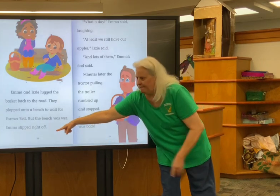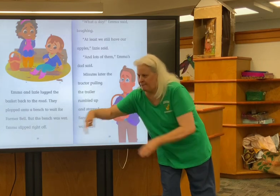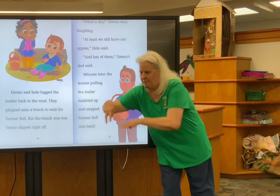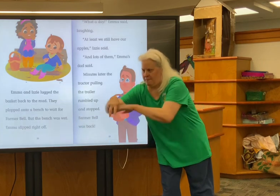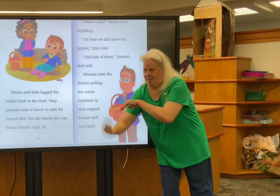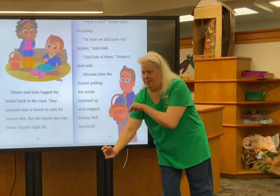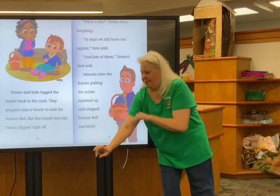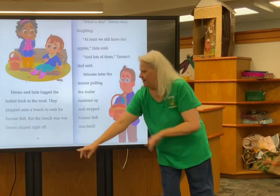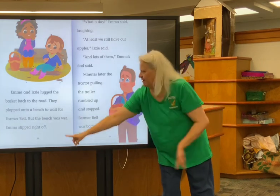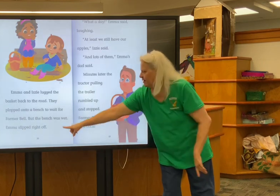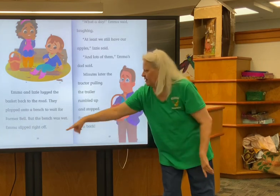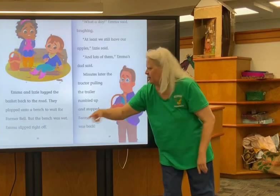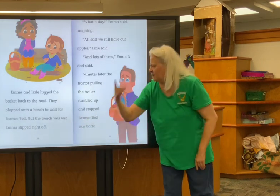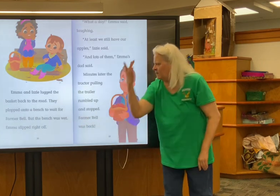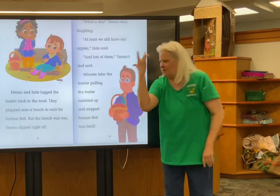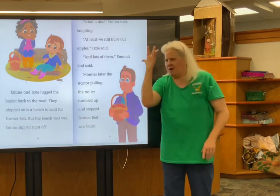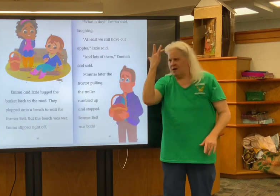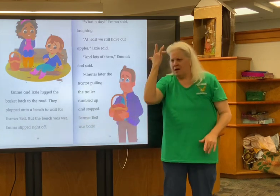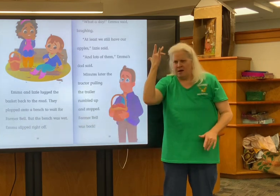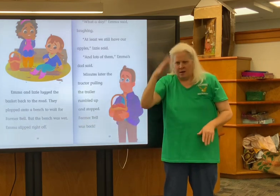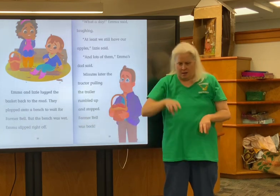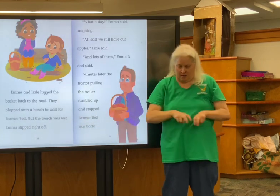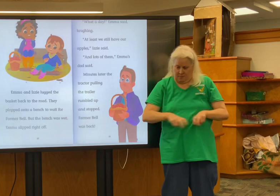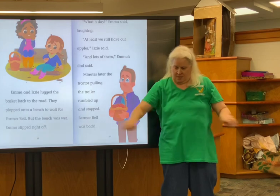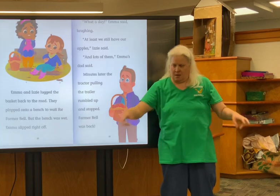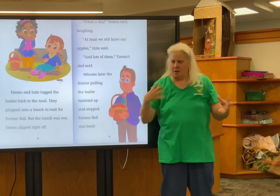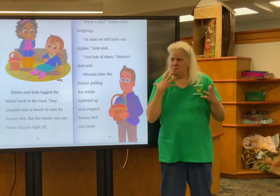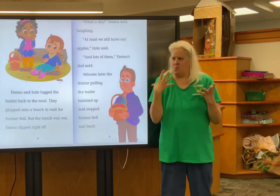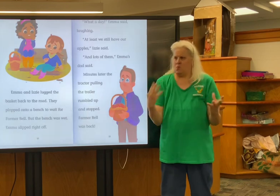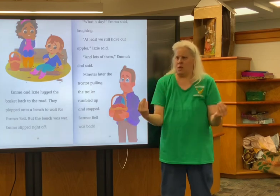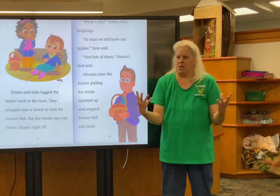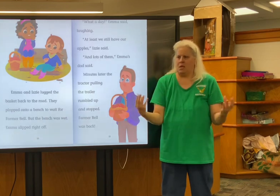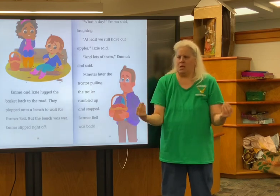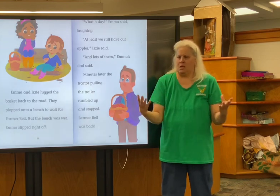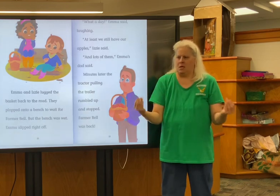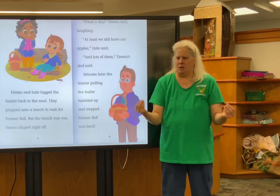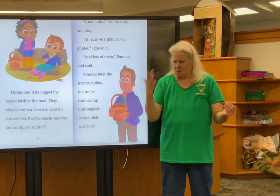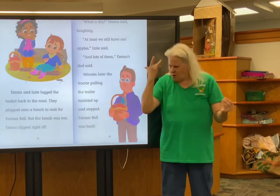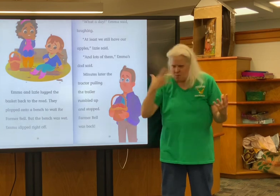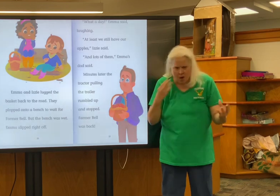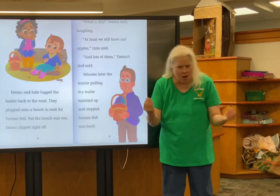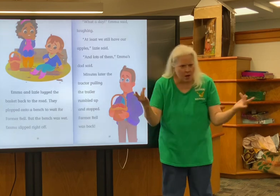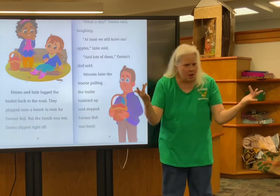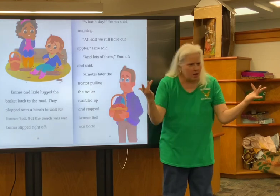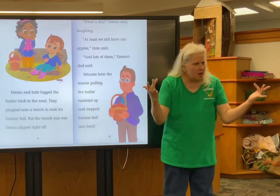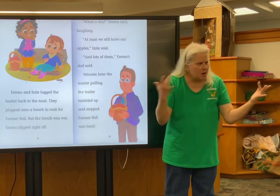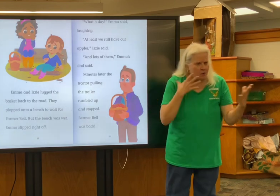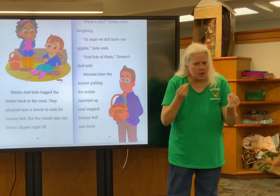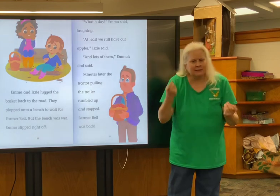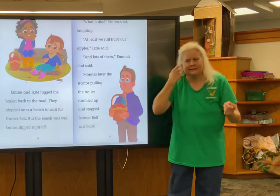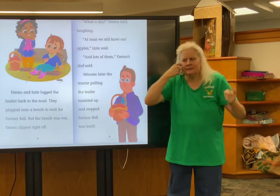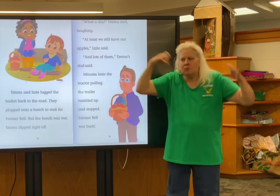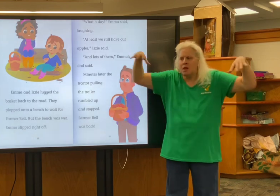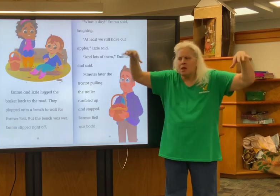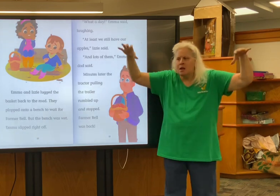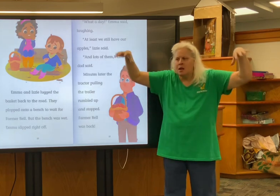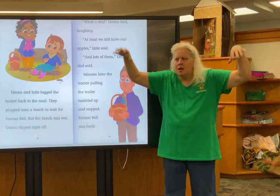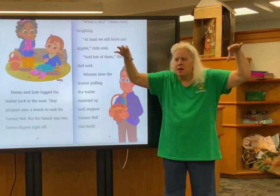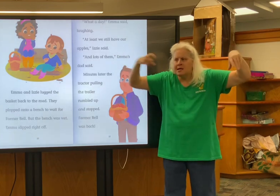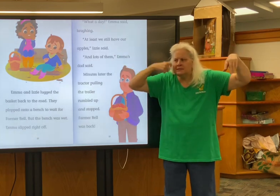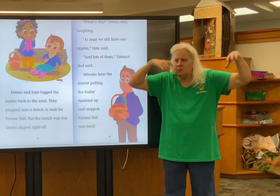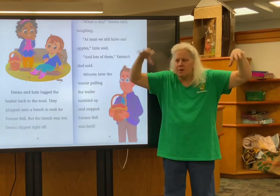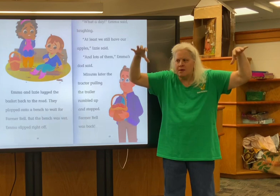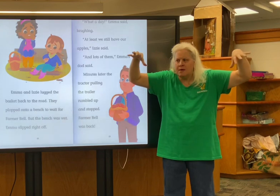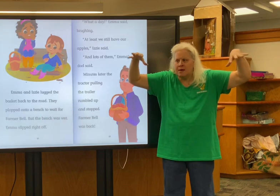But the bench was wet right it was wet because it had been raining earlier